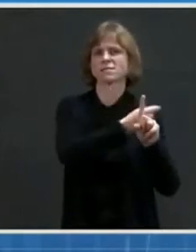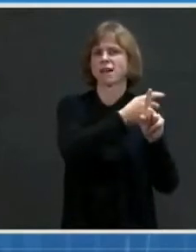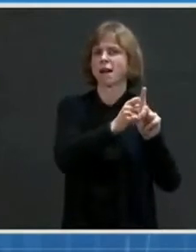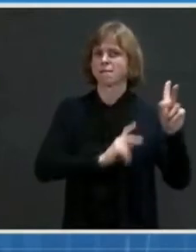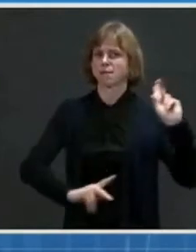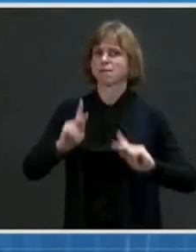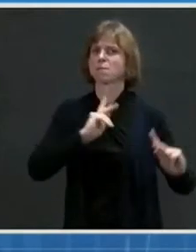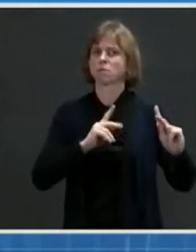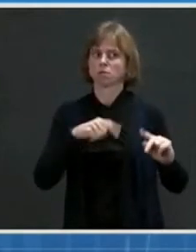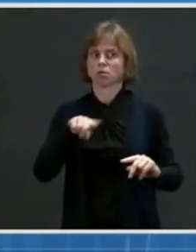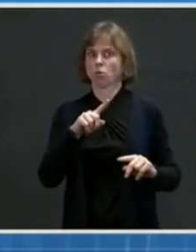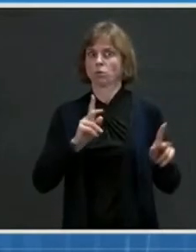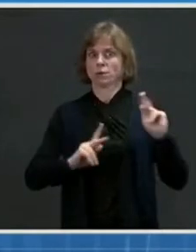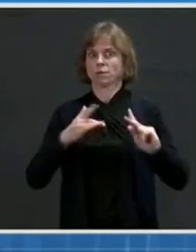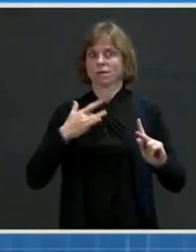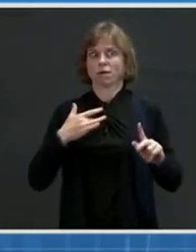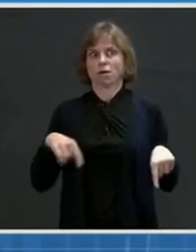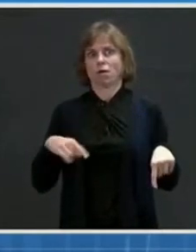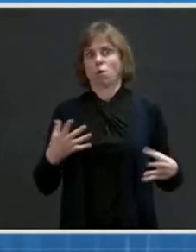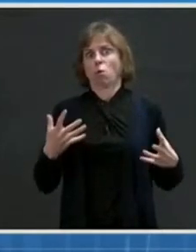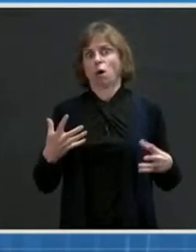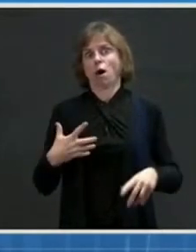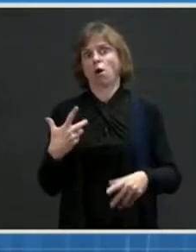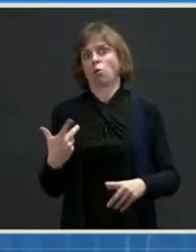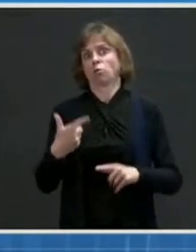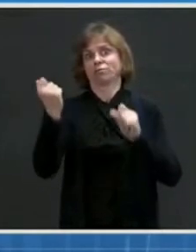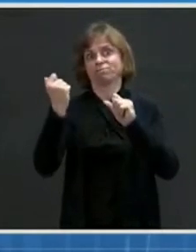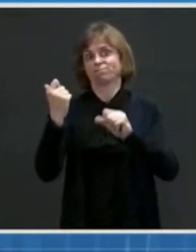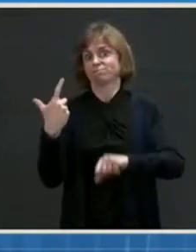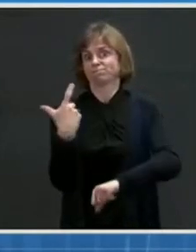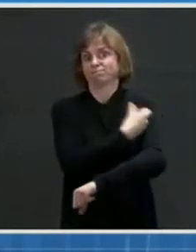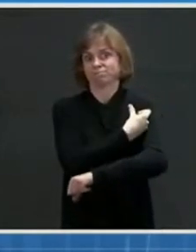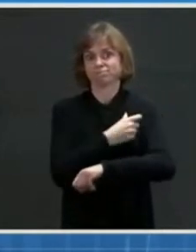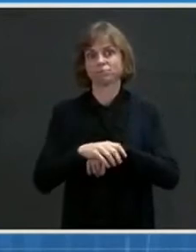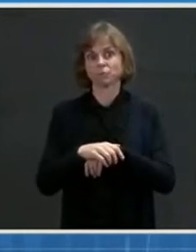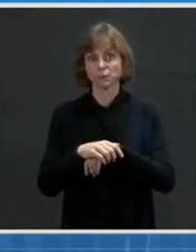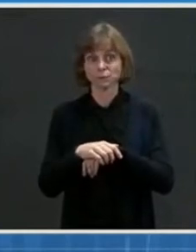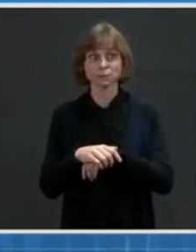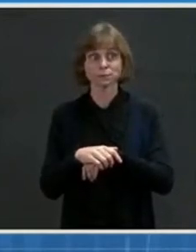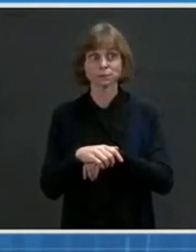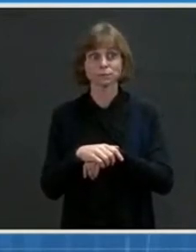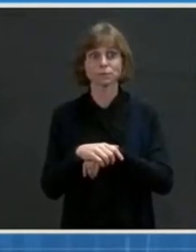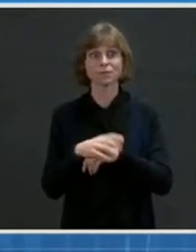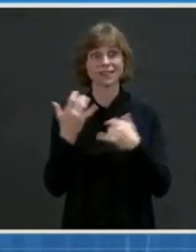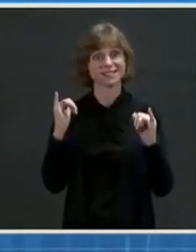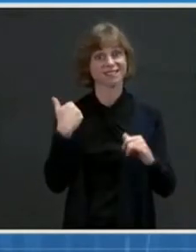BY SCHEDULING MORE APPOINTMENTS TO VACCINATE THE ANXIOUS PUBLIC